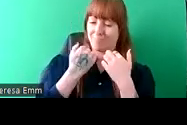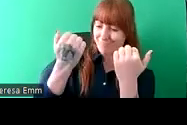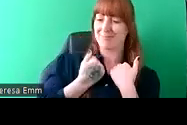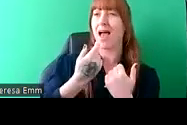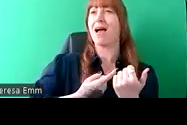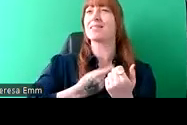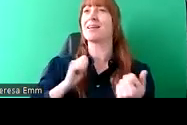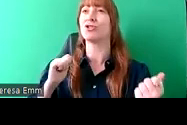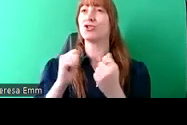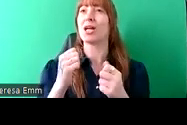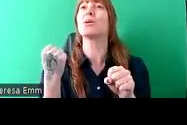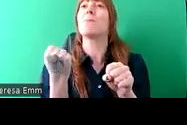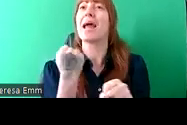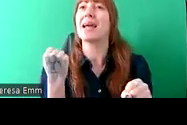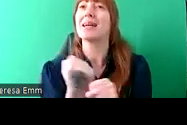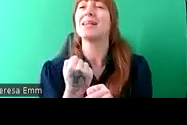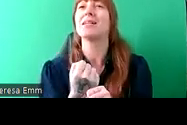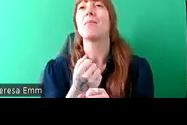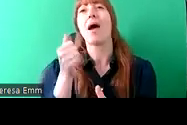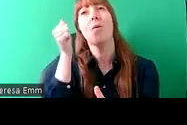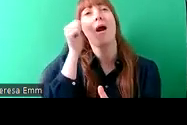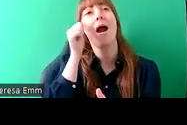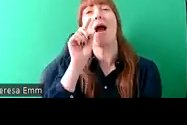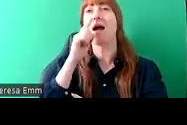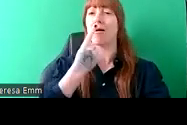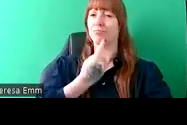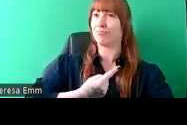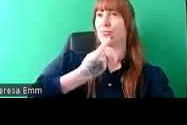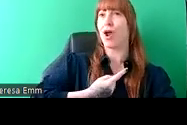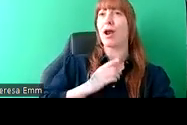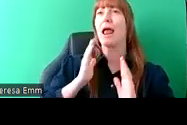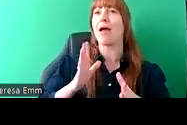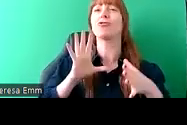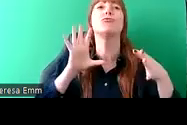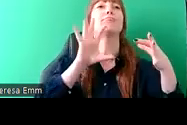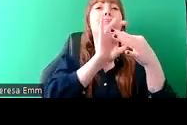very much aware that that's not something we can do alone, we work in collaboration,